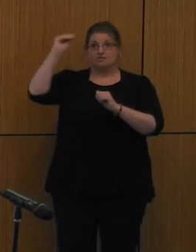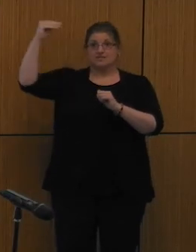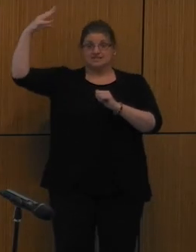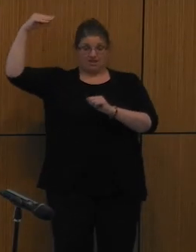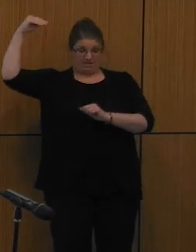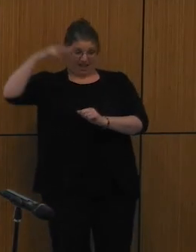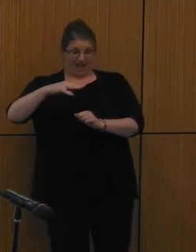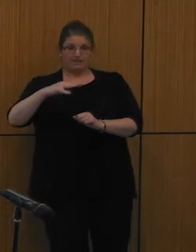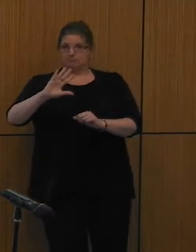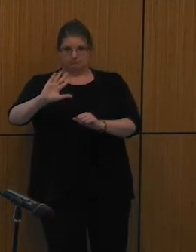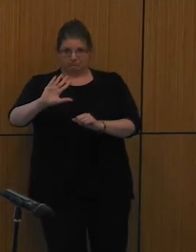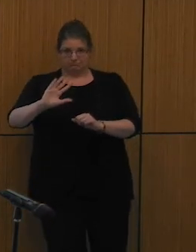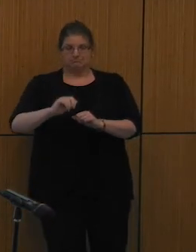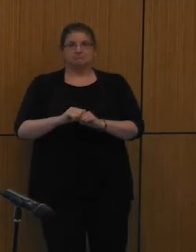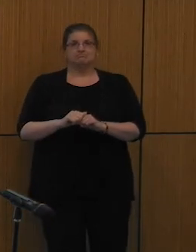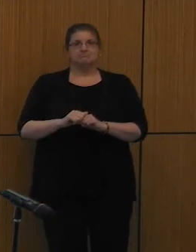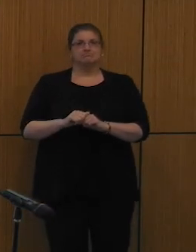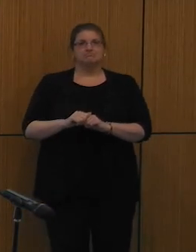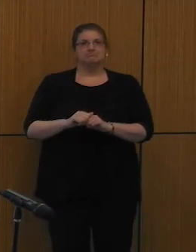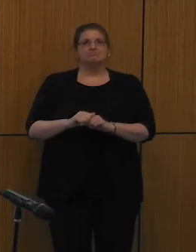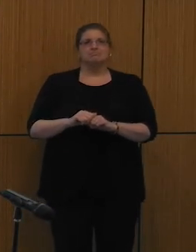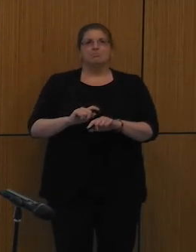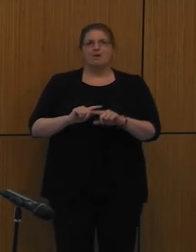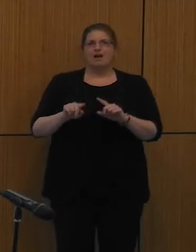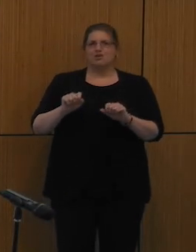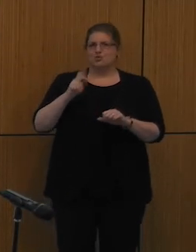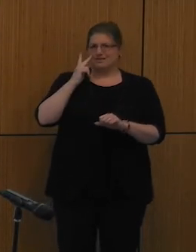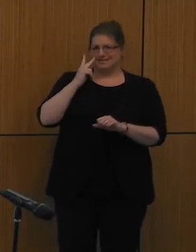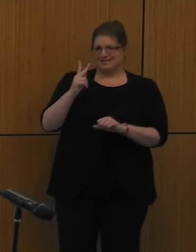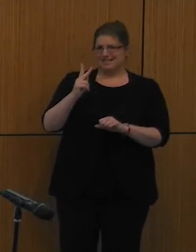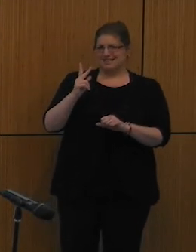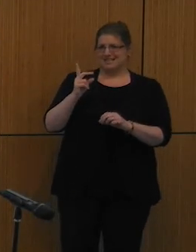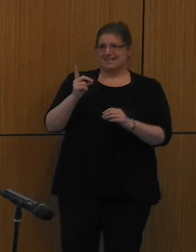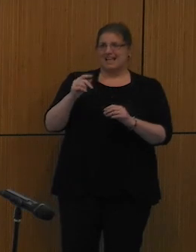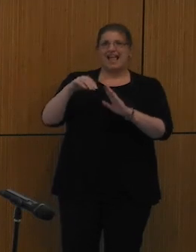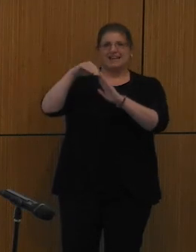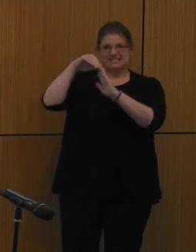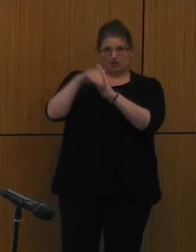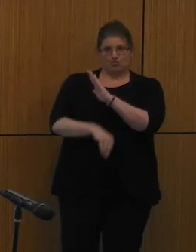The question though is you can see here it does very quickly degrade. What does it degrade into.